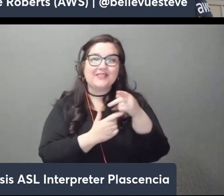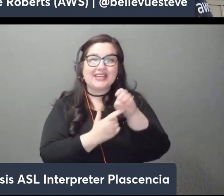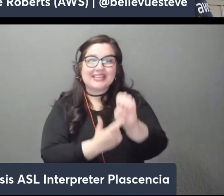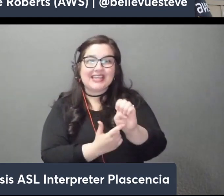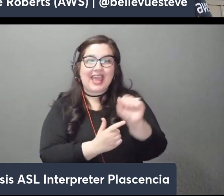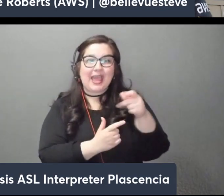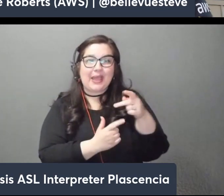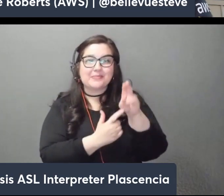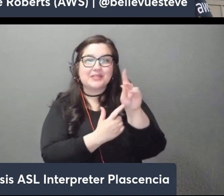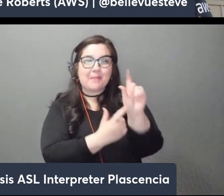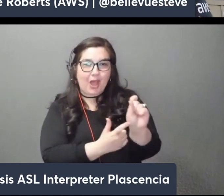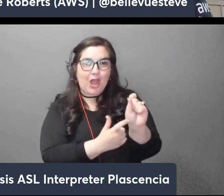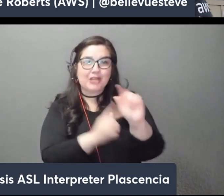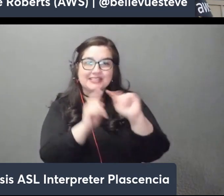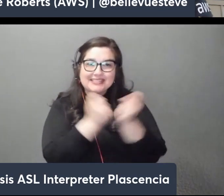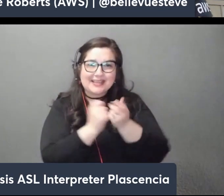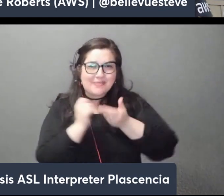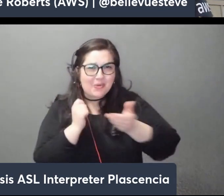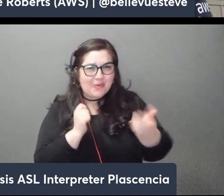Welcome, Ray. Thank you. Glad to be here.